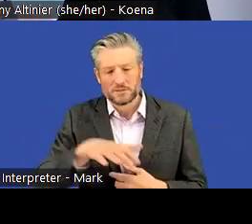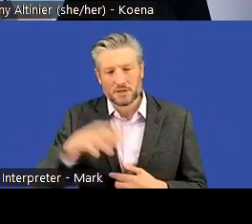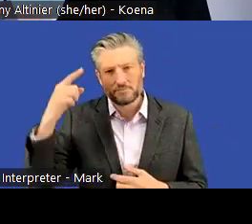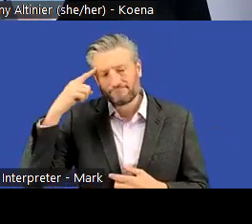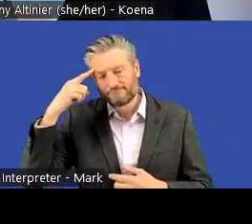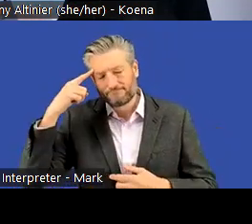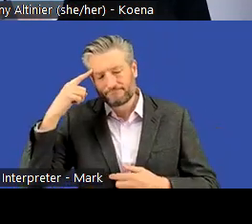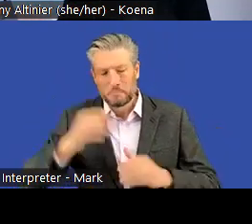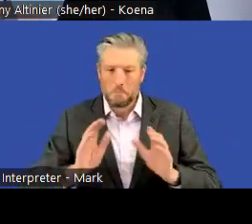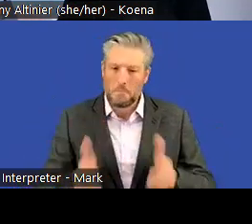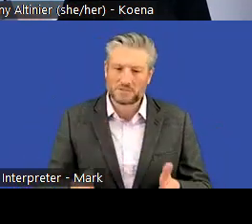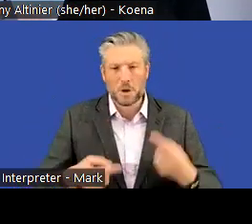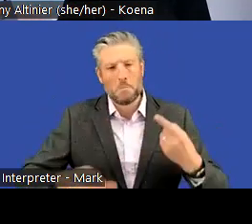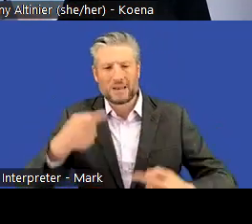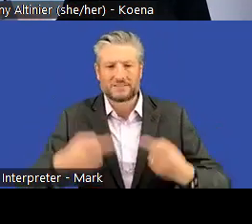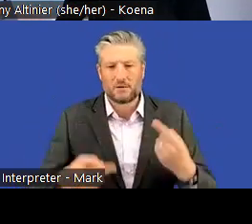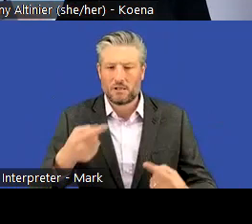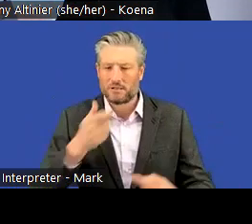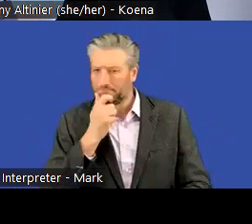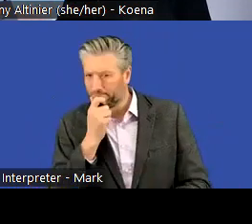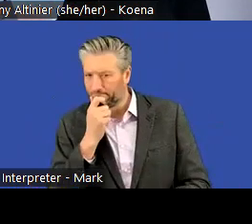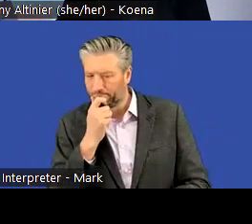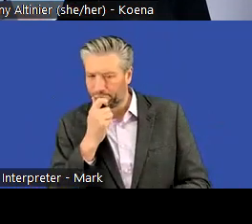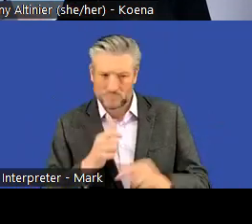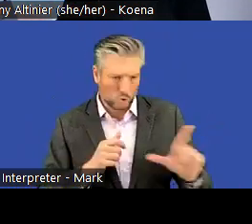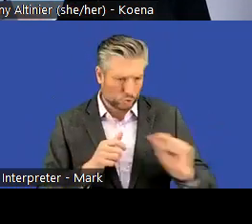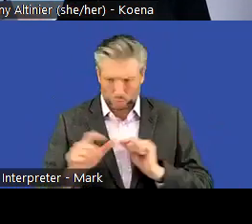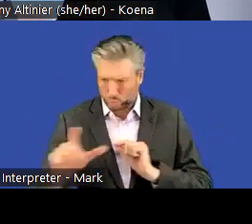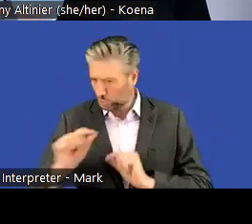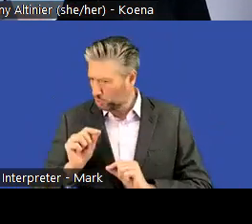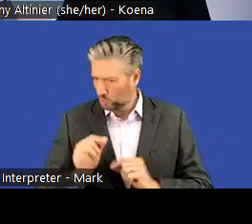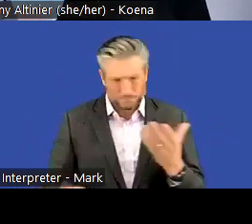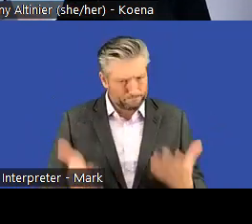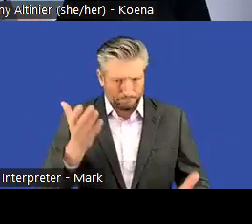Which society do we want? It's not a technical problem.